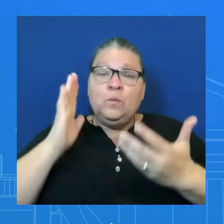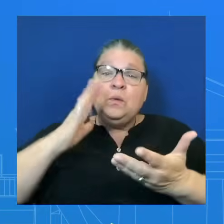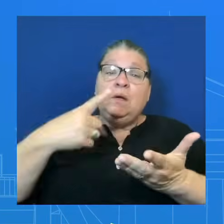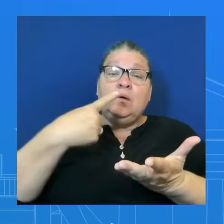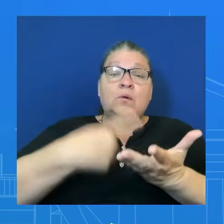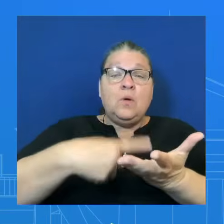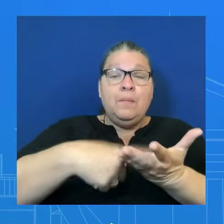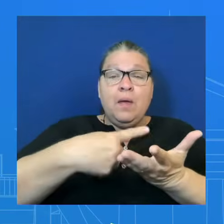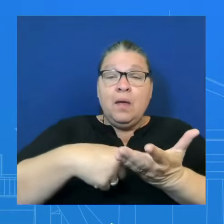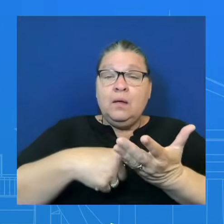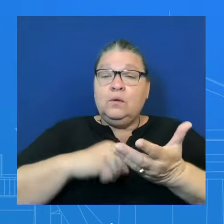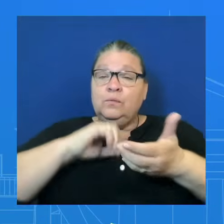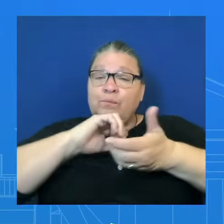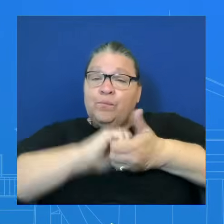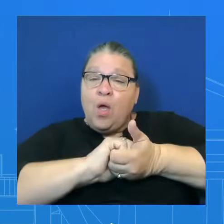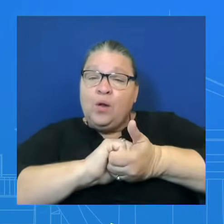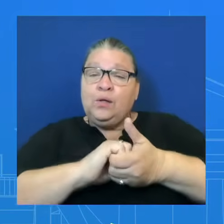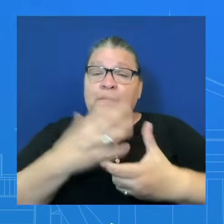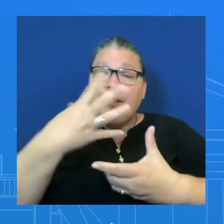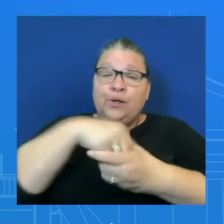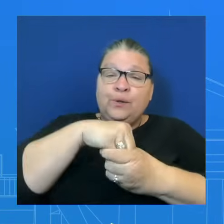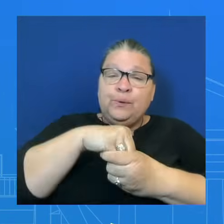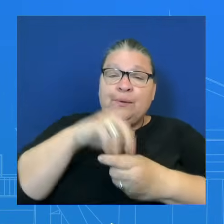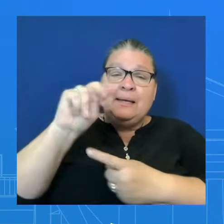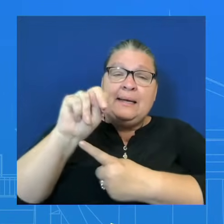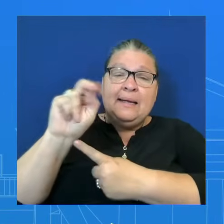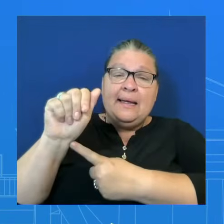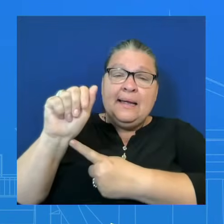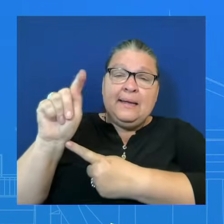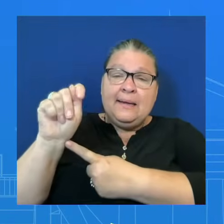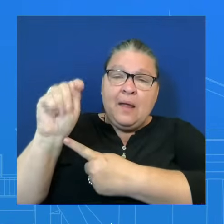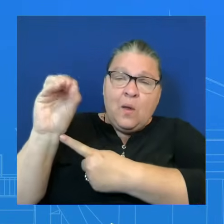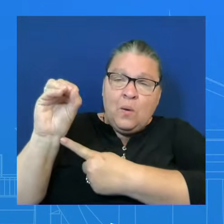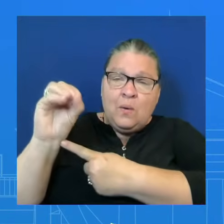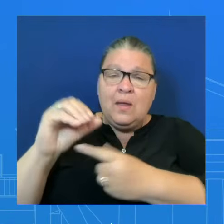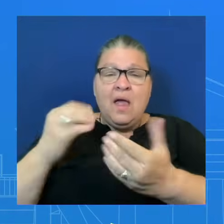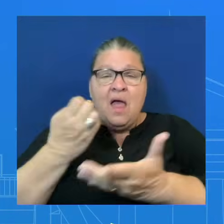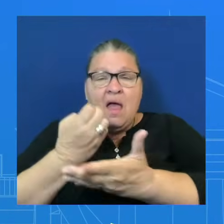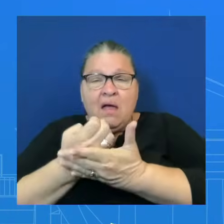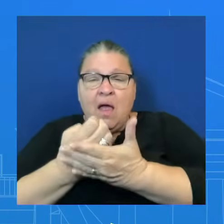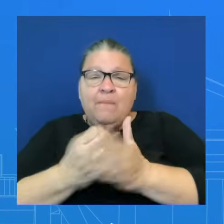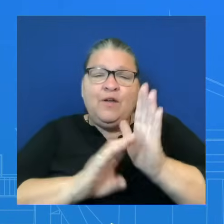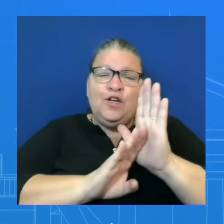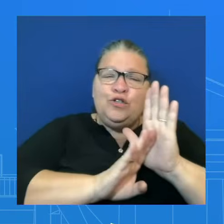bolster economic prosperity. They're also certainly going to discuss our unwavering support for Ukraine